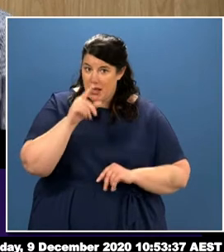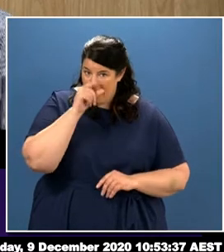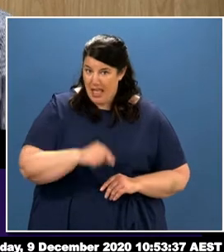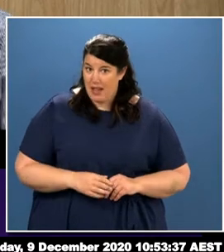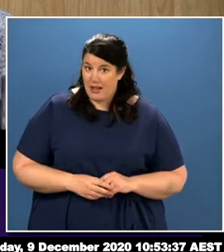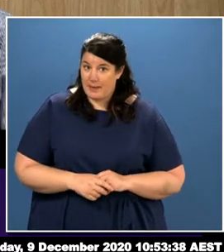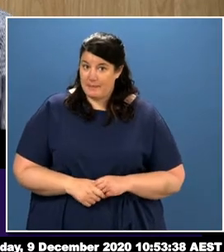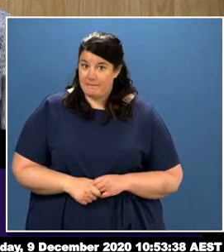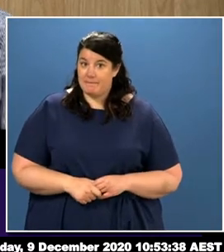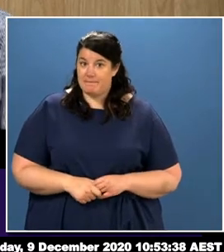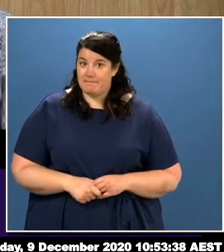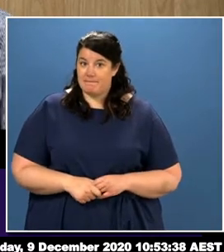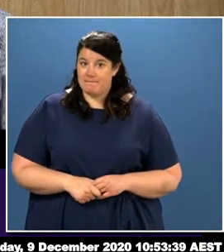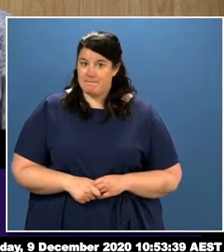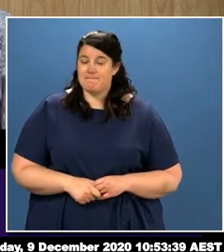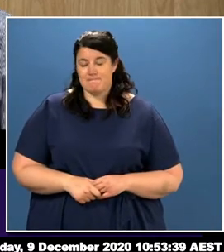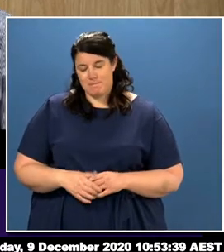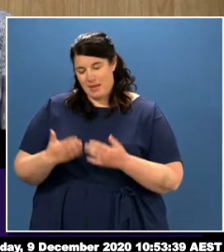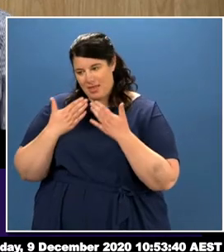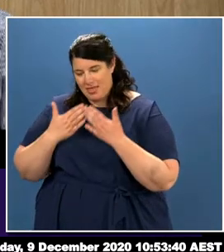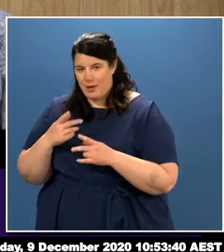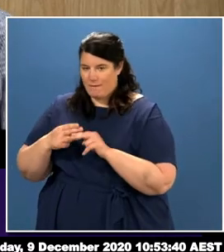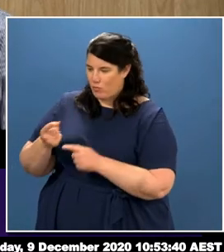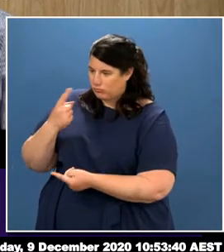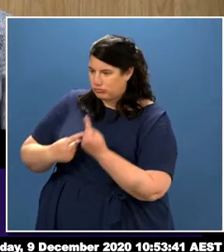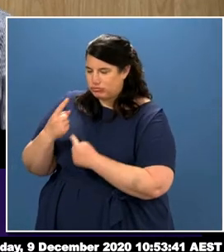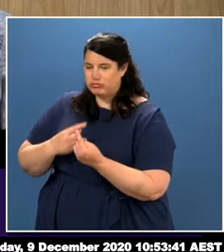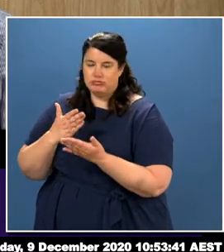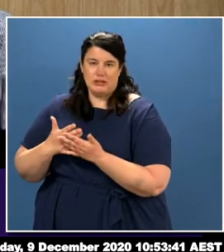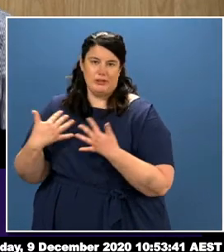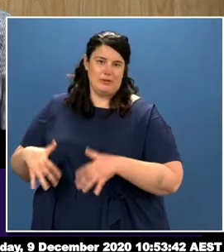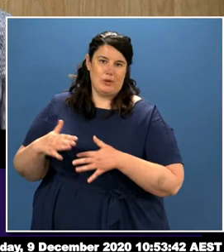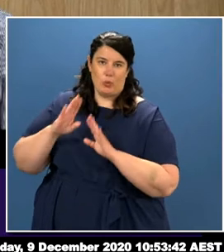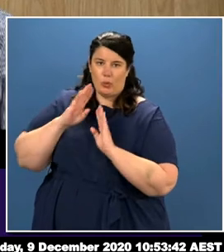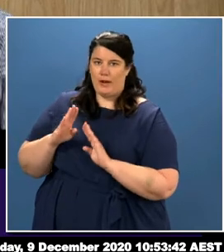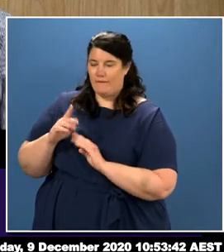Yes. Thanks very much for your evidence, Mr Collins. Thank you. It has been wonderful to listen to you, thank you,